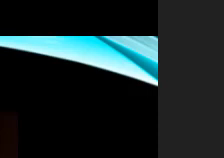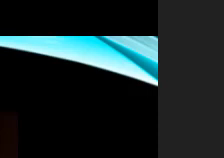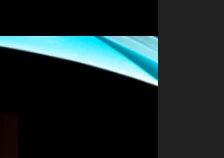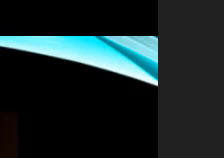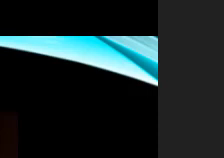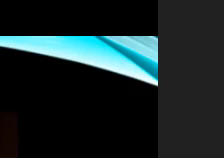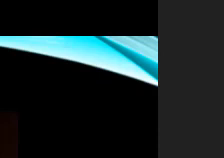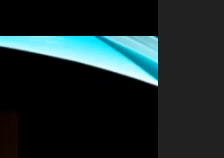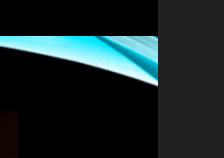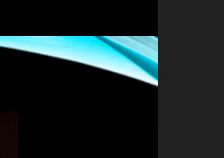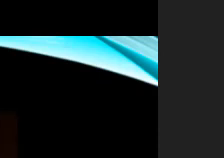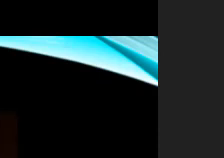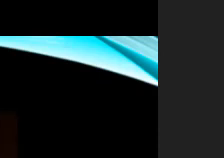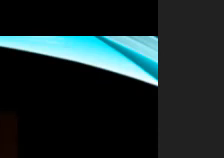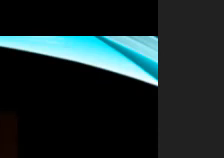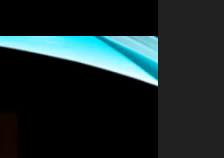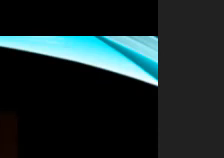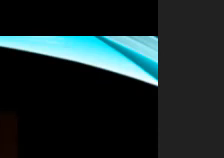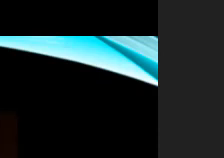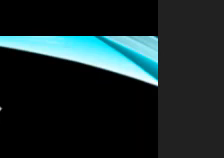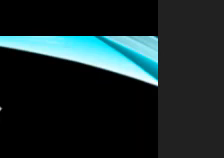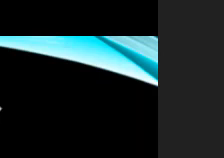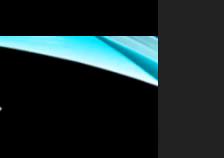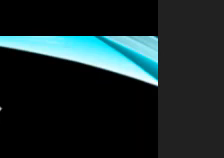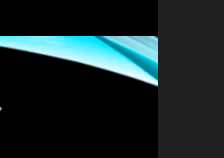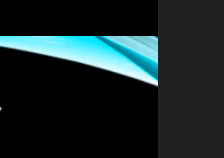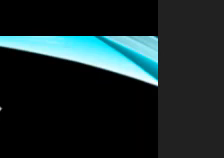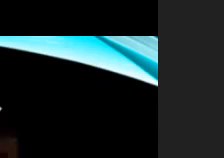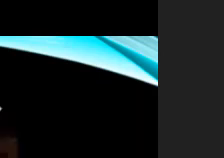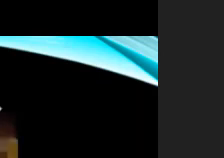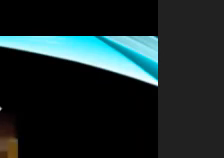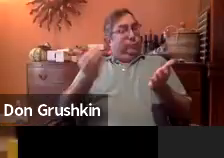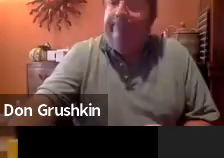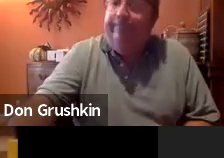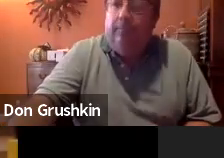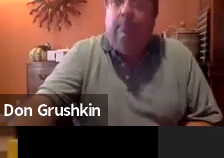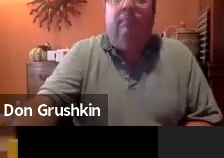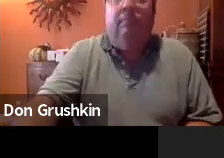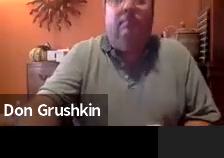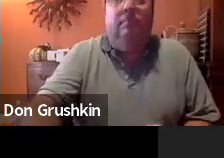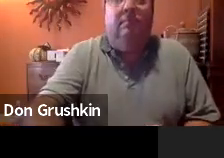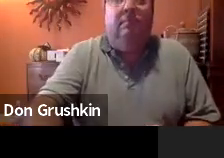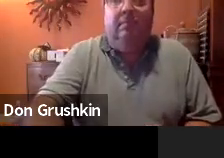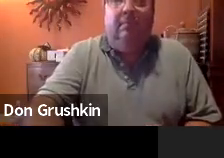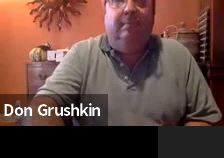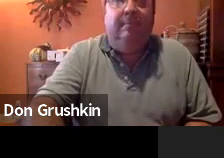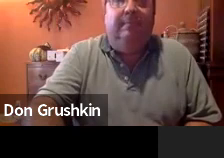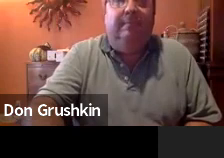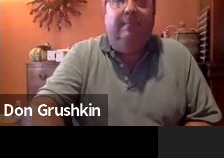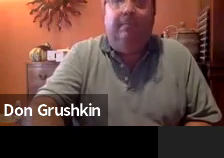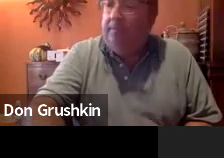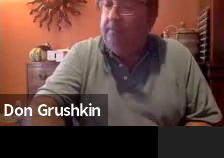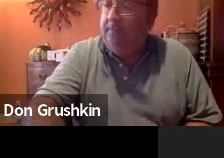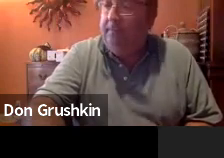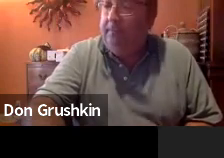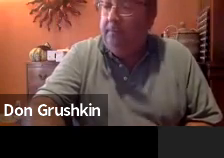they're saying. I'm stiff deaf and I'm still not going to have to do a lot of extra work to understand this person, whether or not I'm wearing a glove.